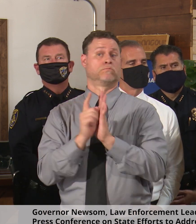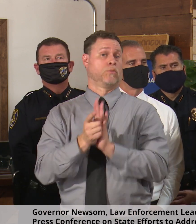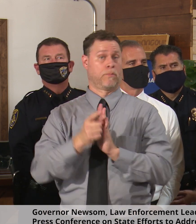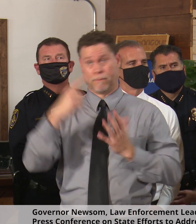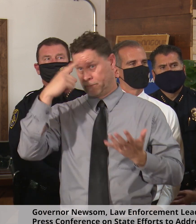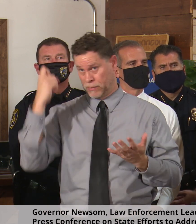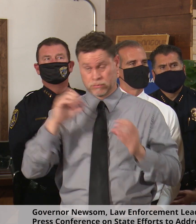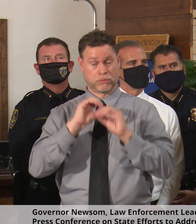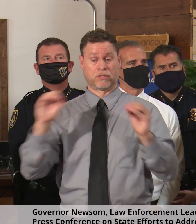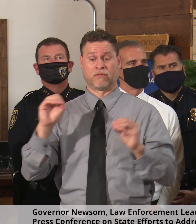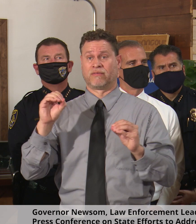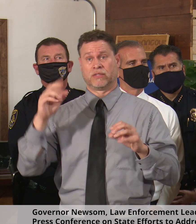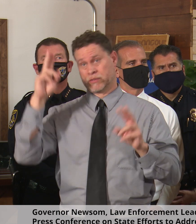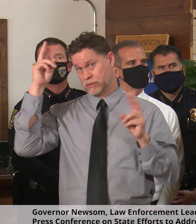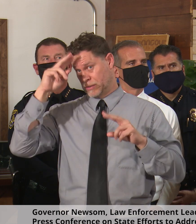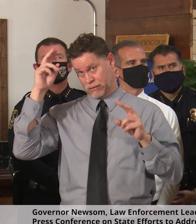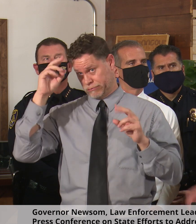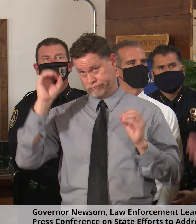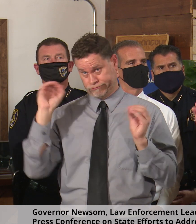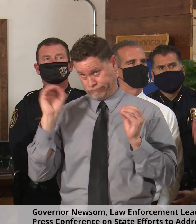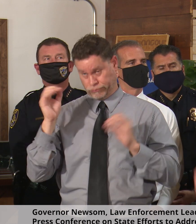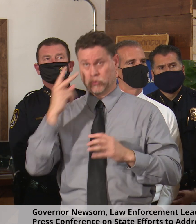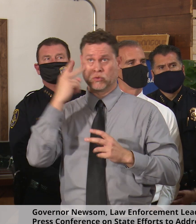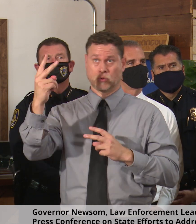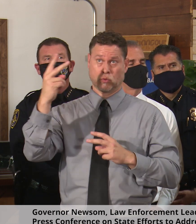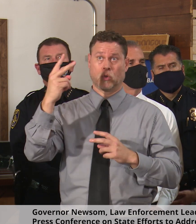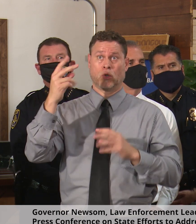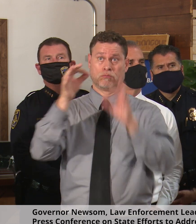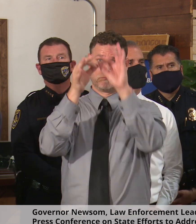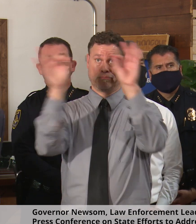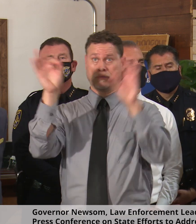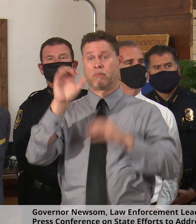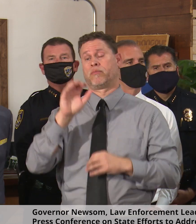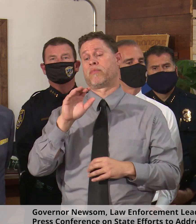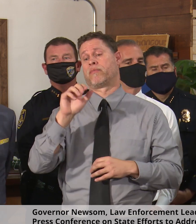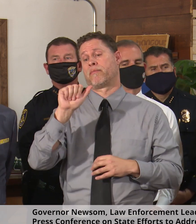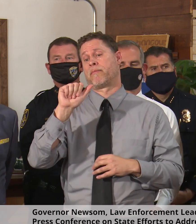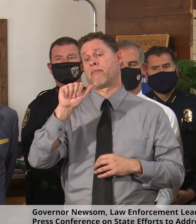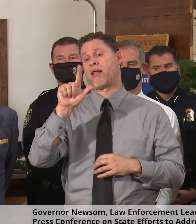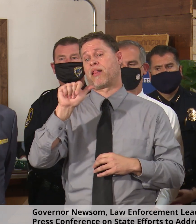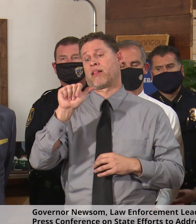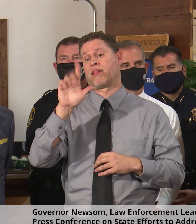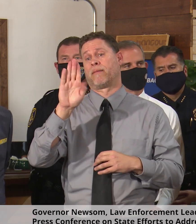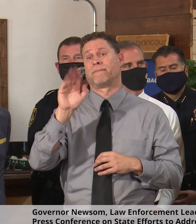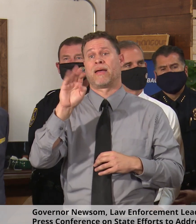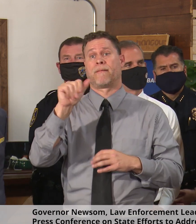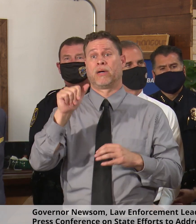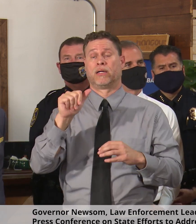none of us are naïve. You saw the headlines in Birmingham, Alabama, big increase in gun related